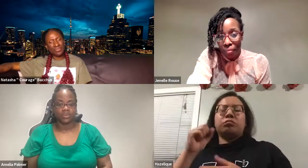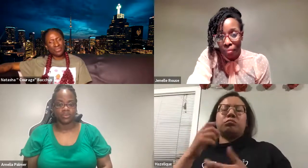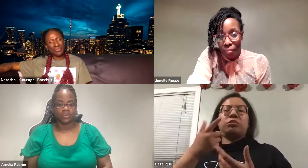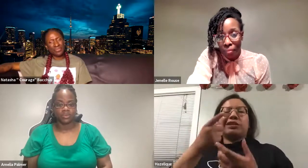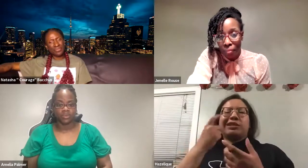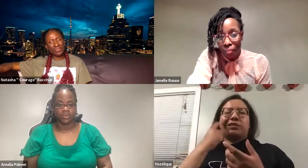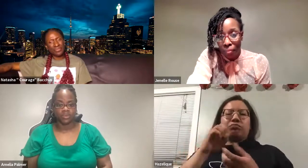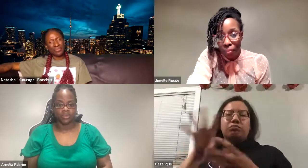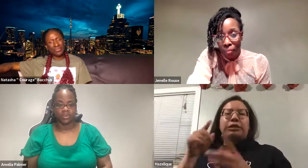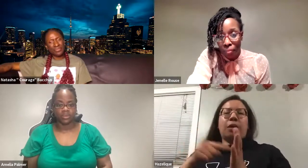xxxxxxxxx - i know that some people want to